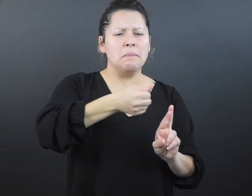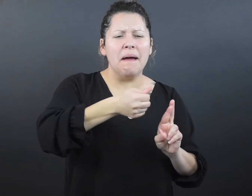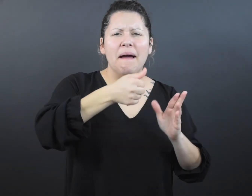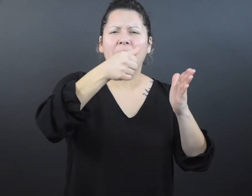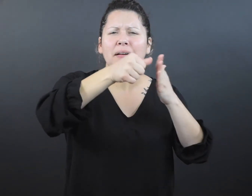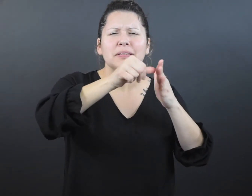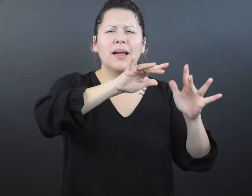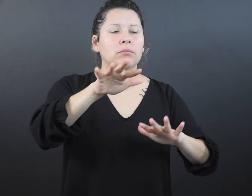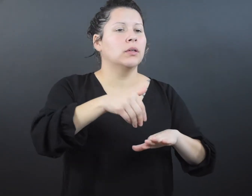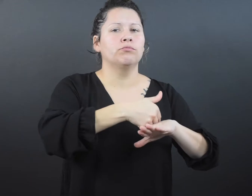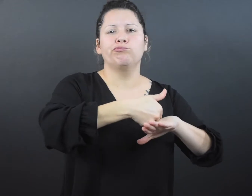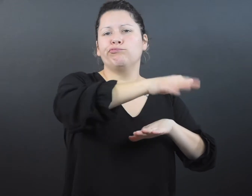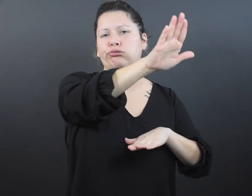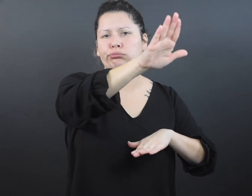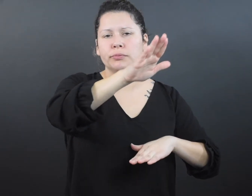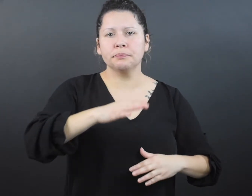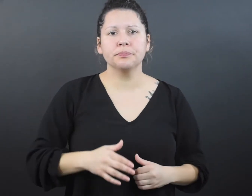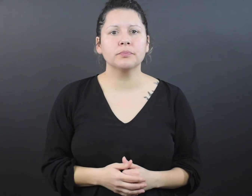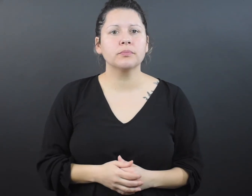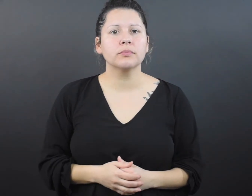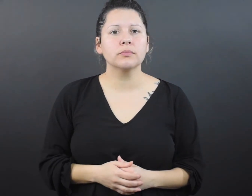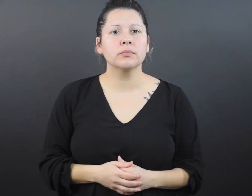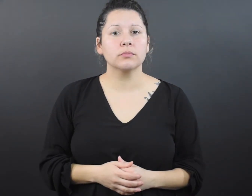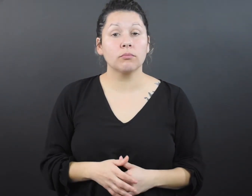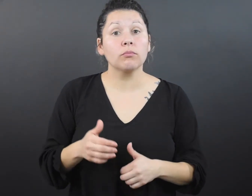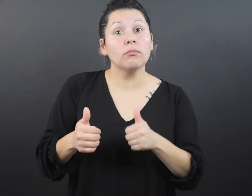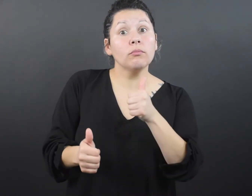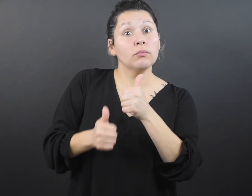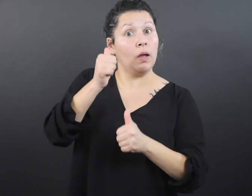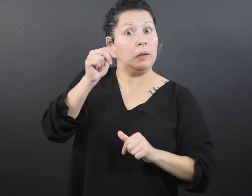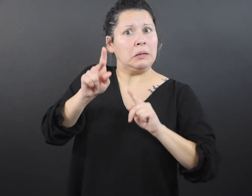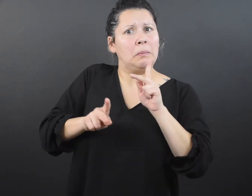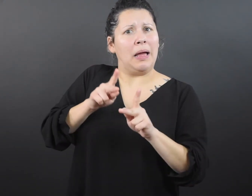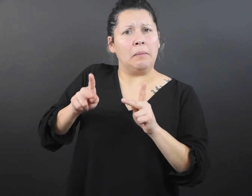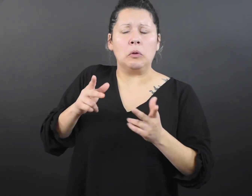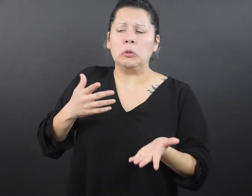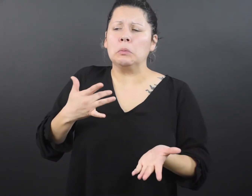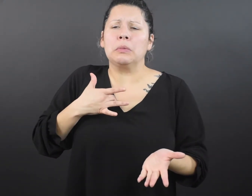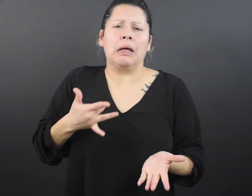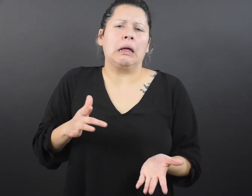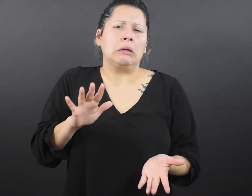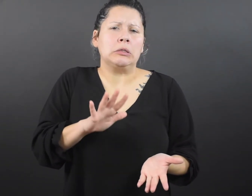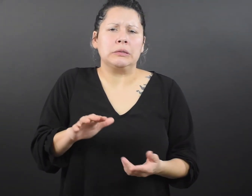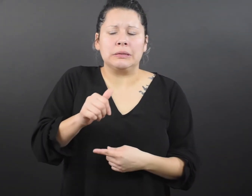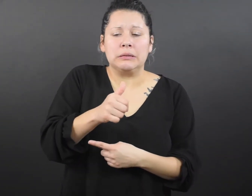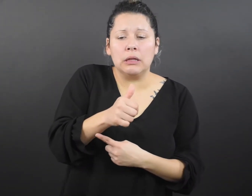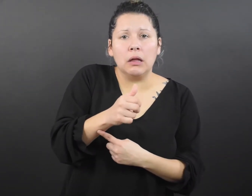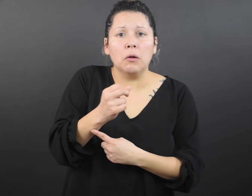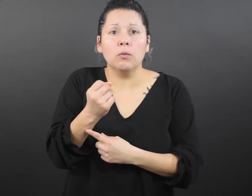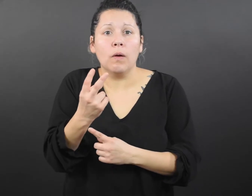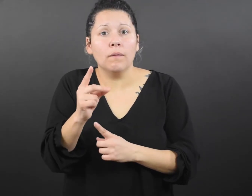envelope and send it out. Most people need 10-12 minutes to make enough spit to fill the tube.